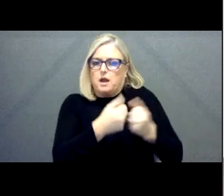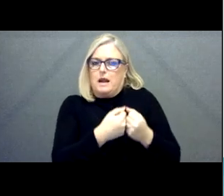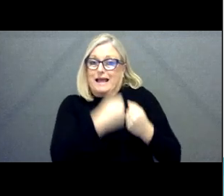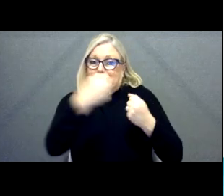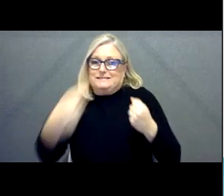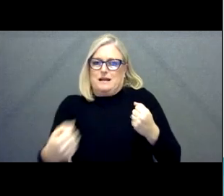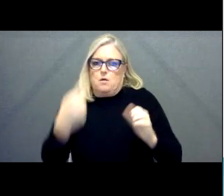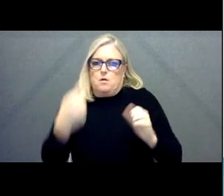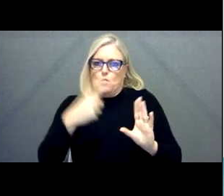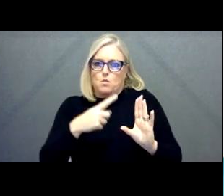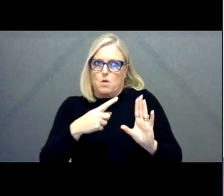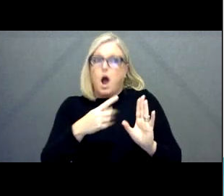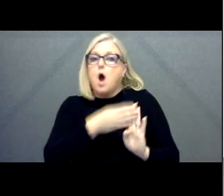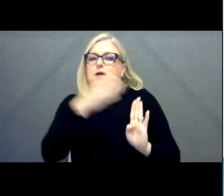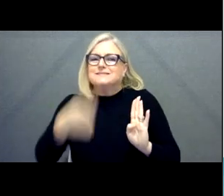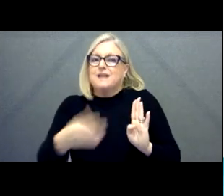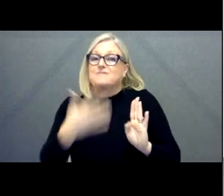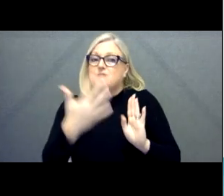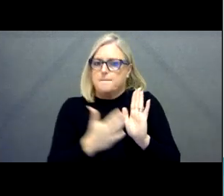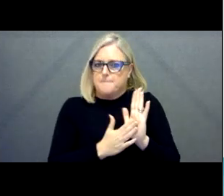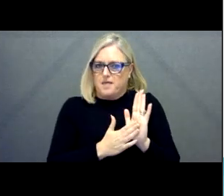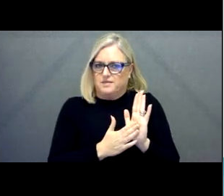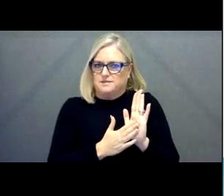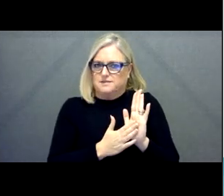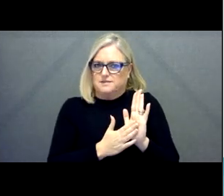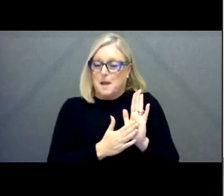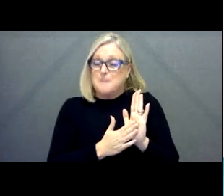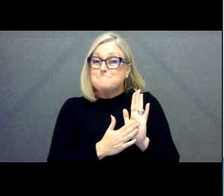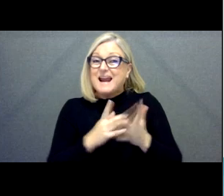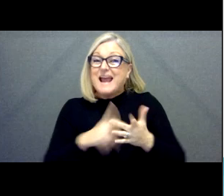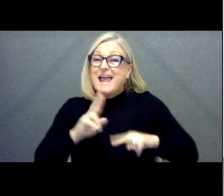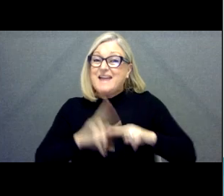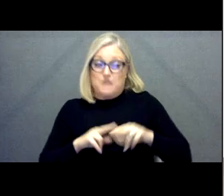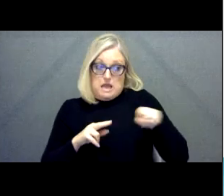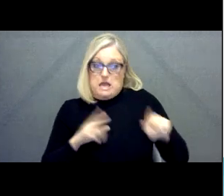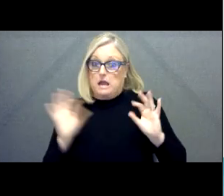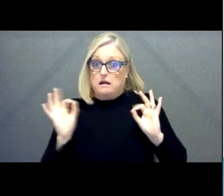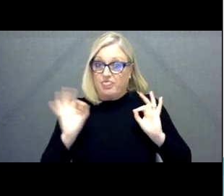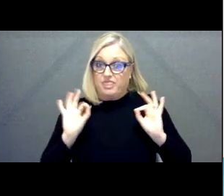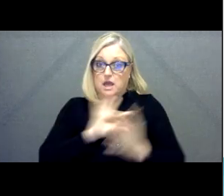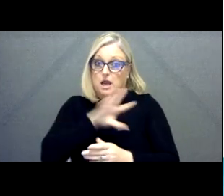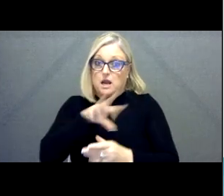by 5 months if it wasn't for engagement um with Court Link he would have received a